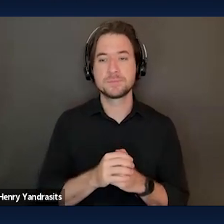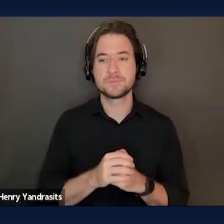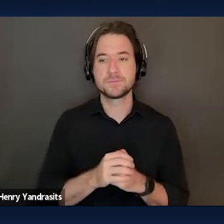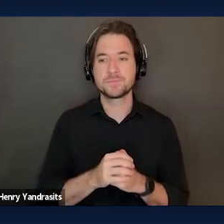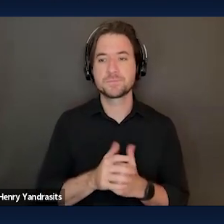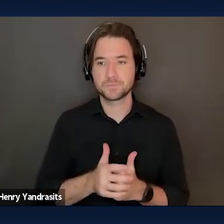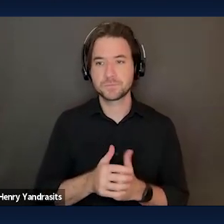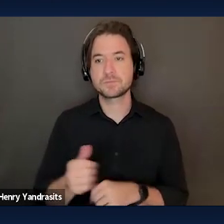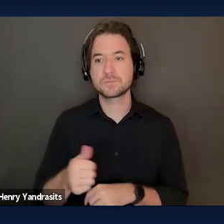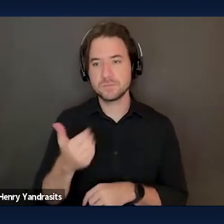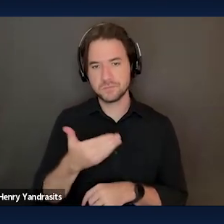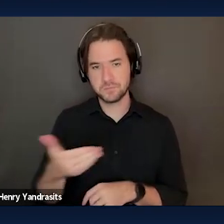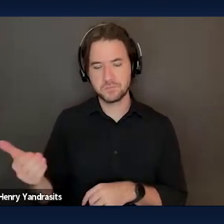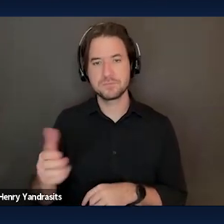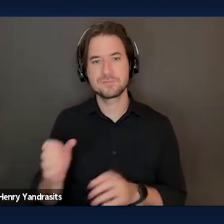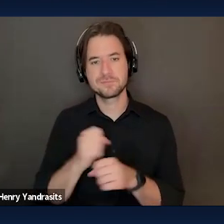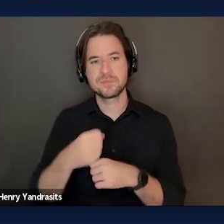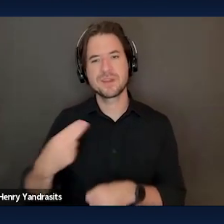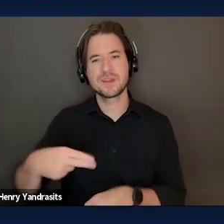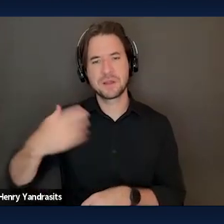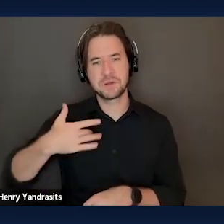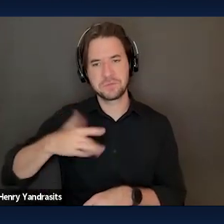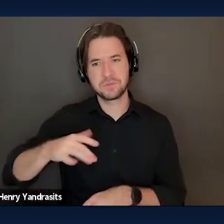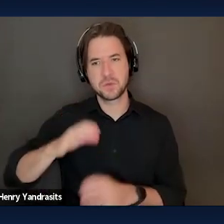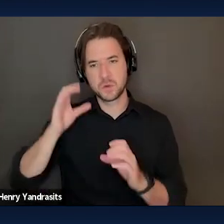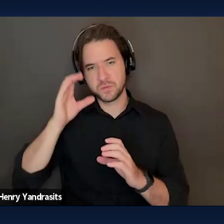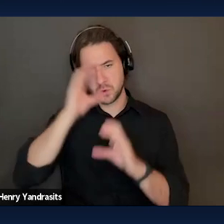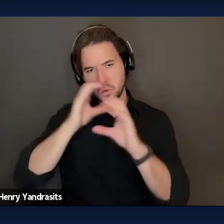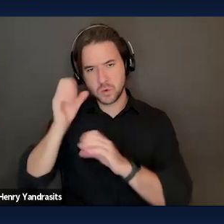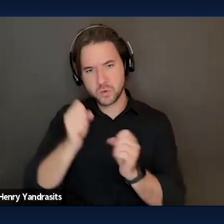The other thing of making a highly sensitive search strategy is that it.